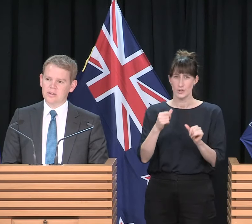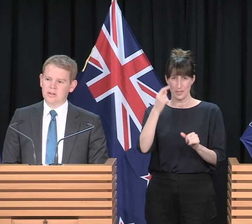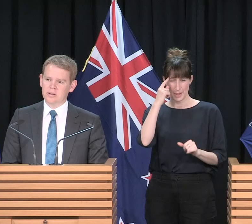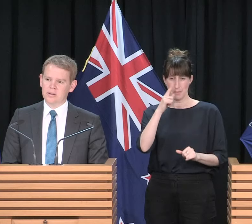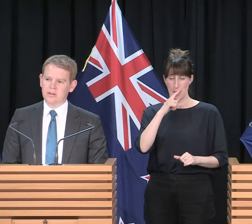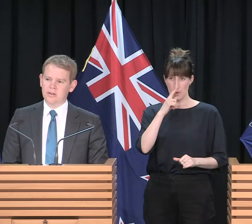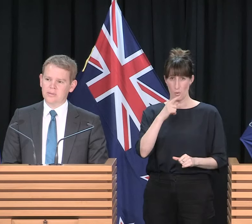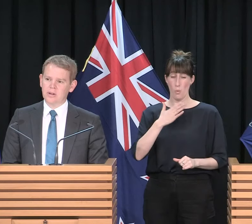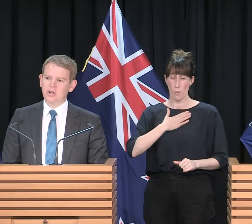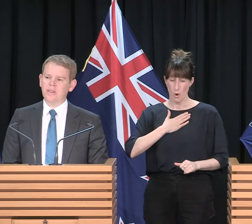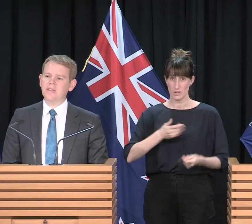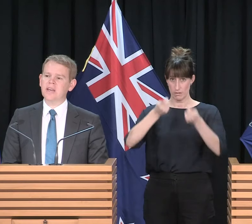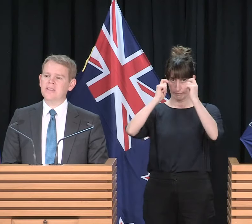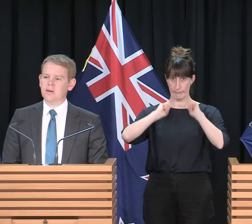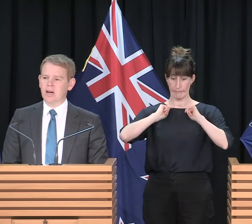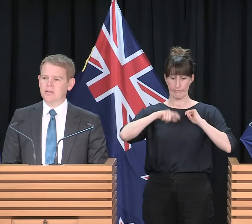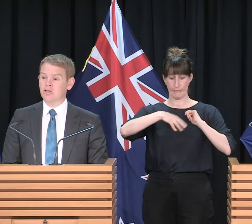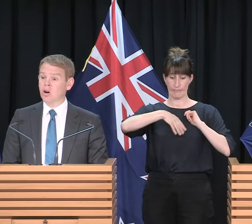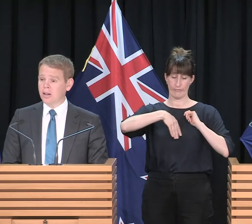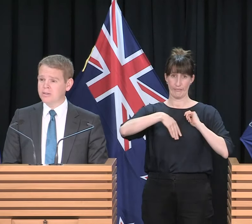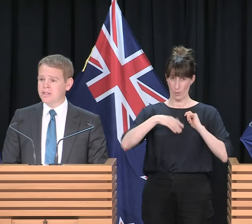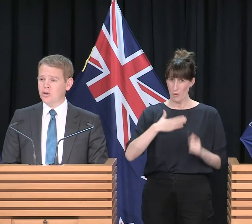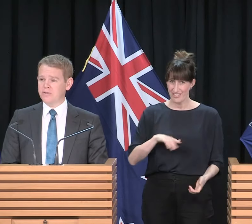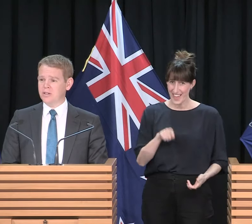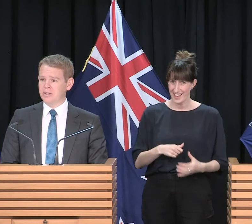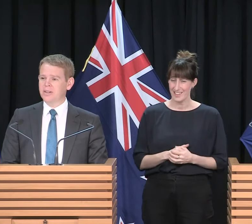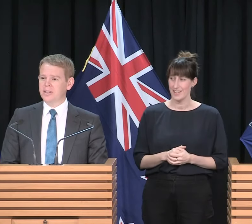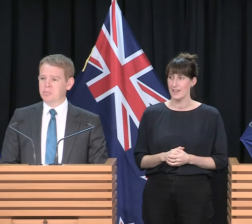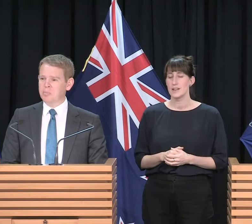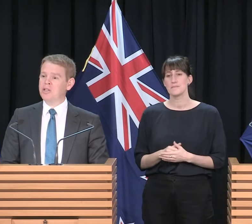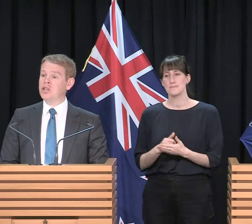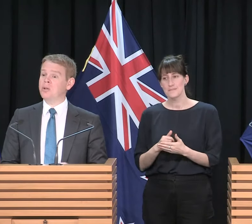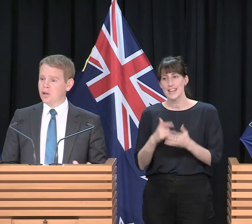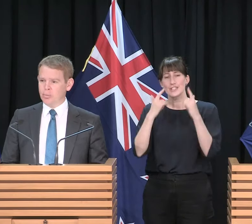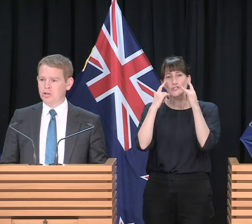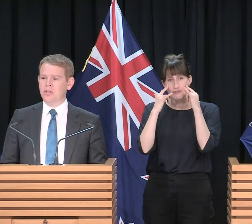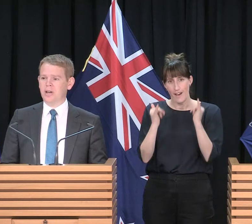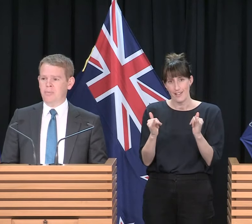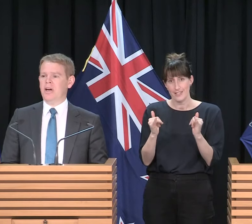director-general for the daily update, before we get into questions.